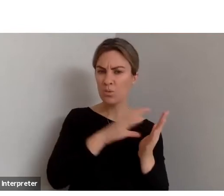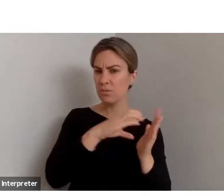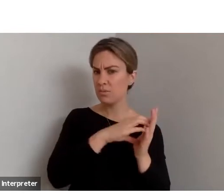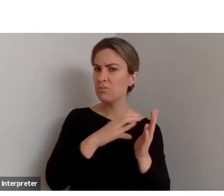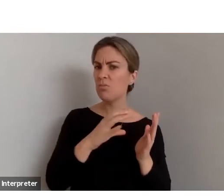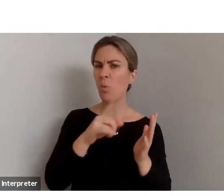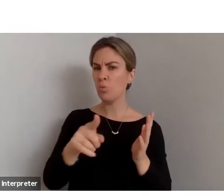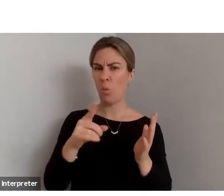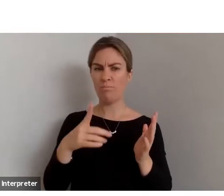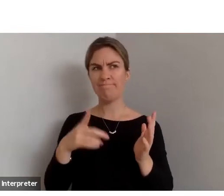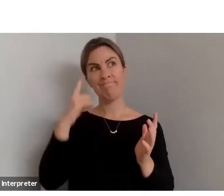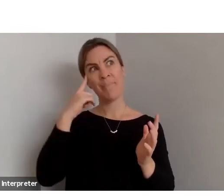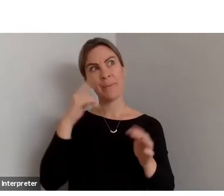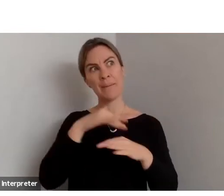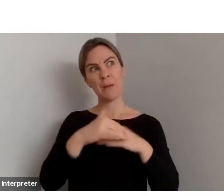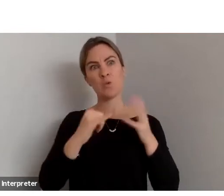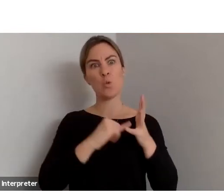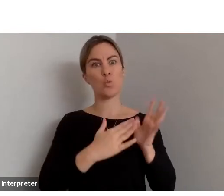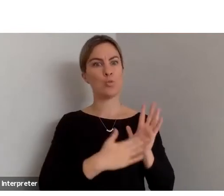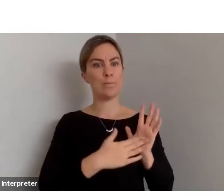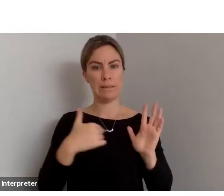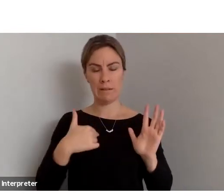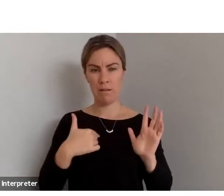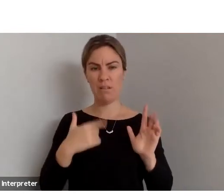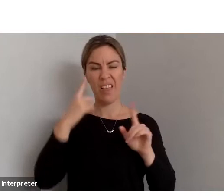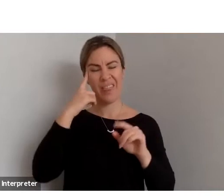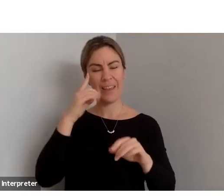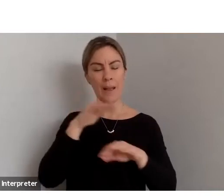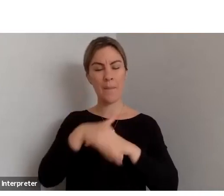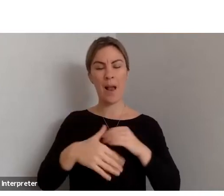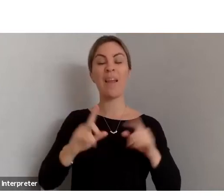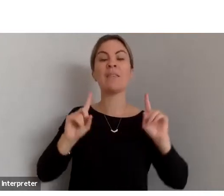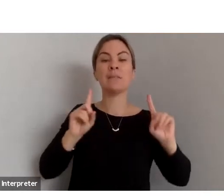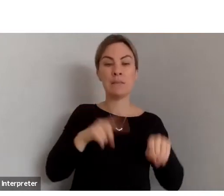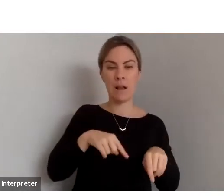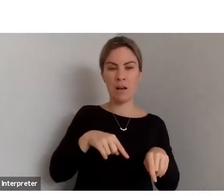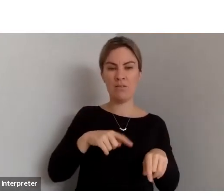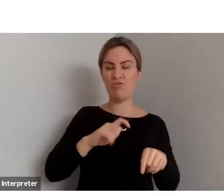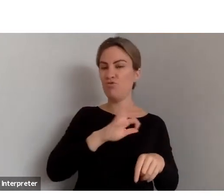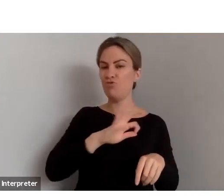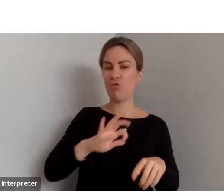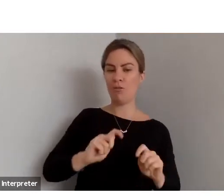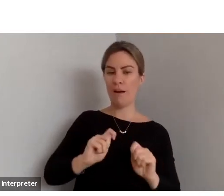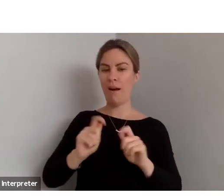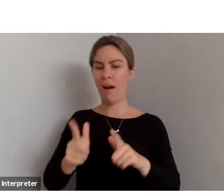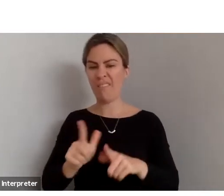Think about accessibility from the start, not as an afterthought.